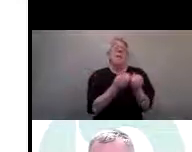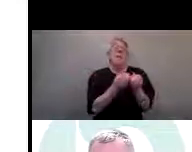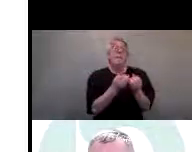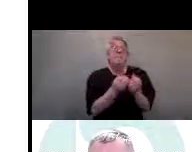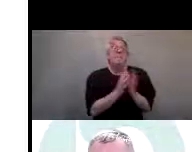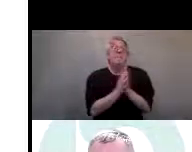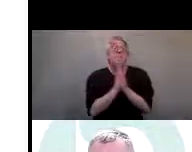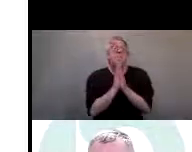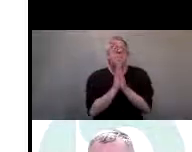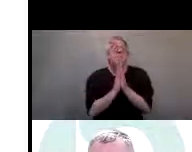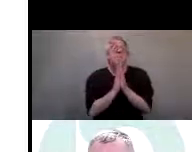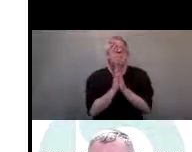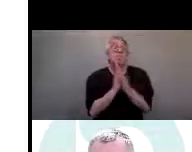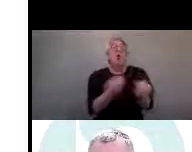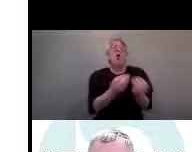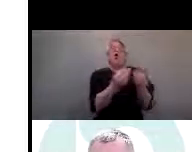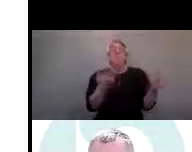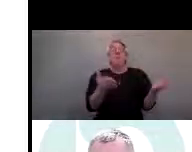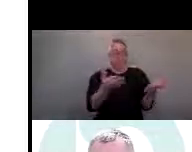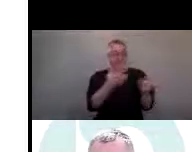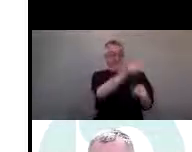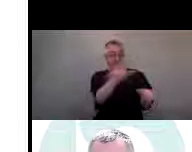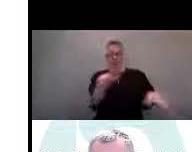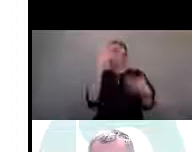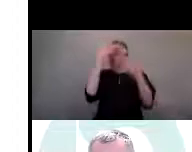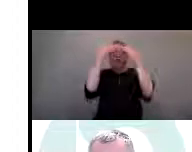Although the implant is not considered life saving